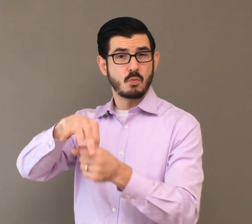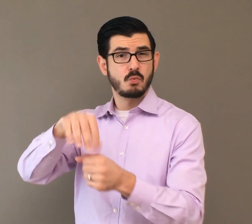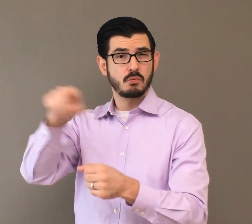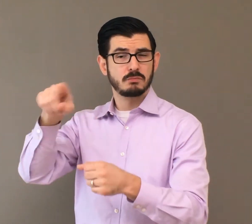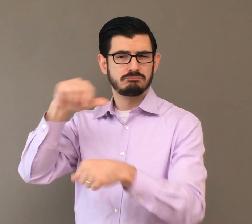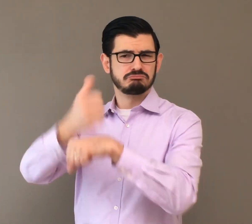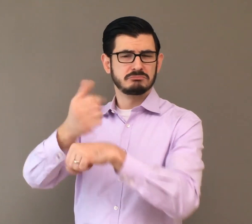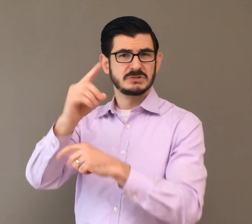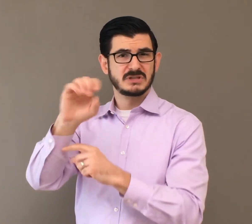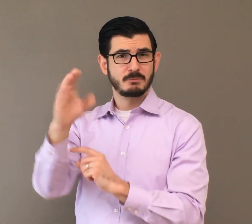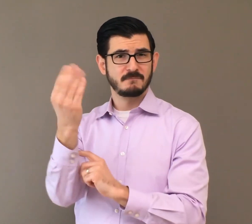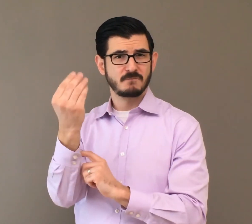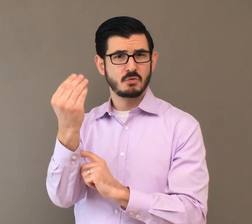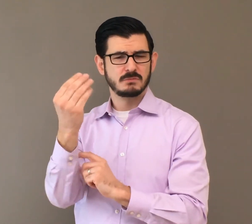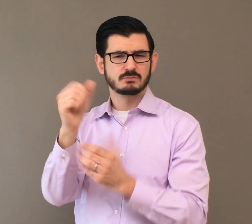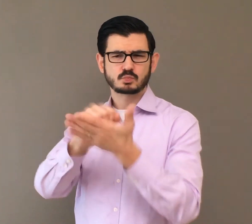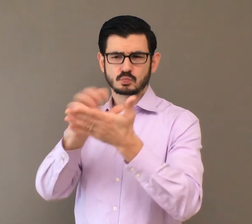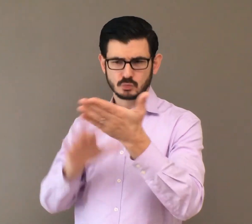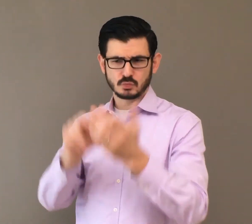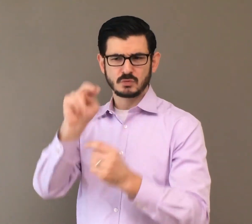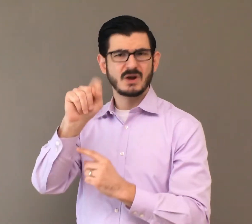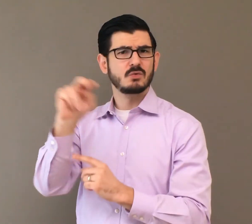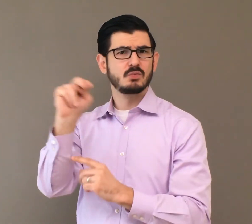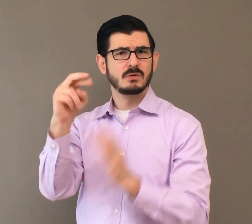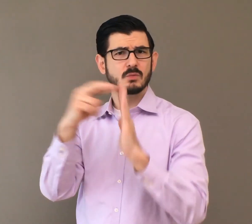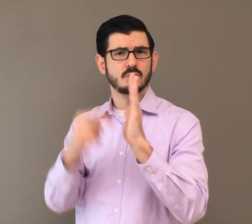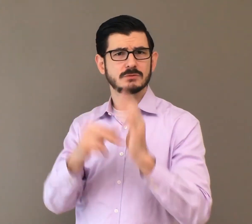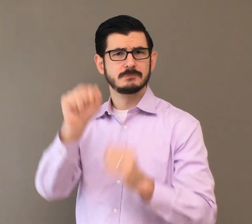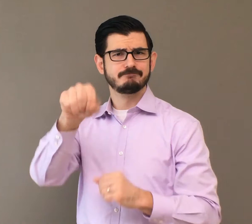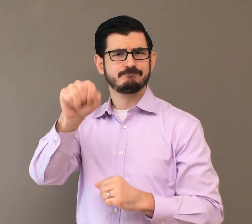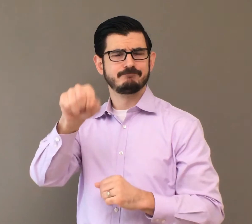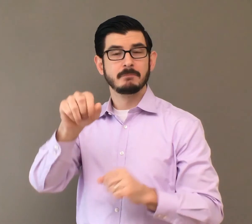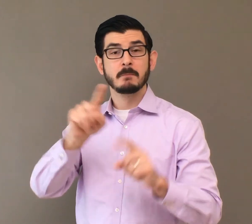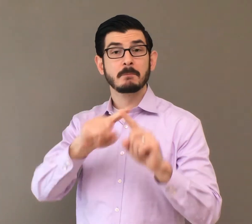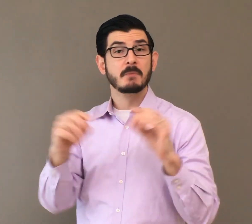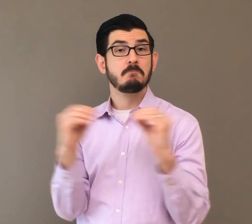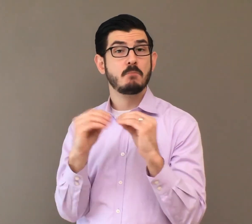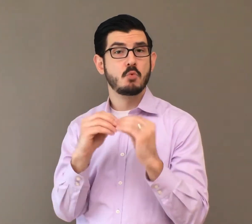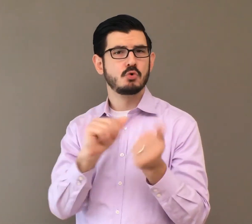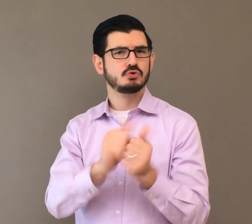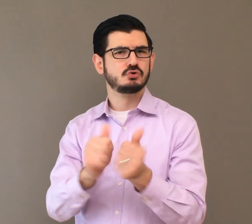The FCC has scheduled a vote on the repeal of Net Neutrality rules on December 14, but